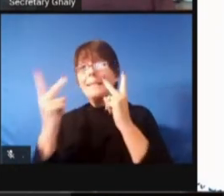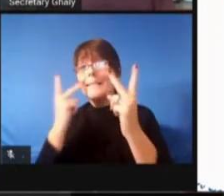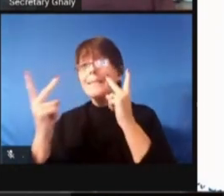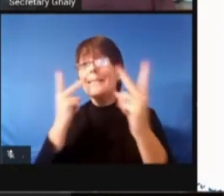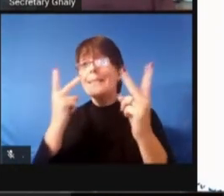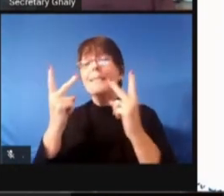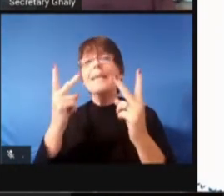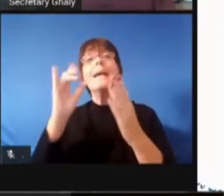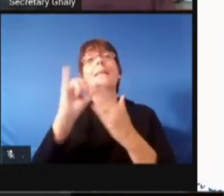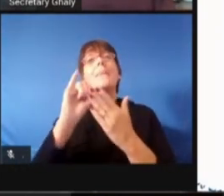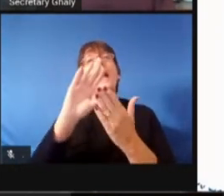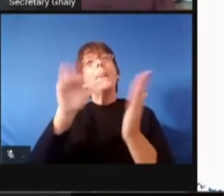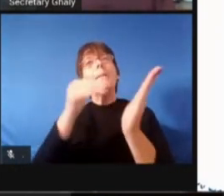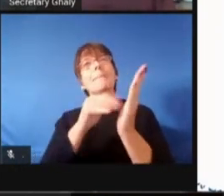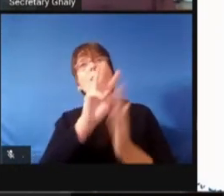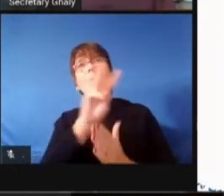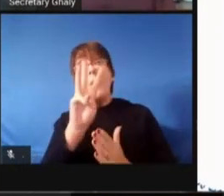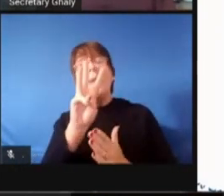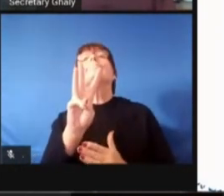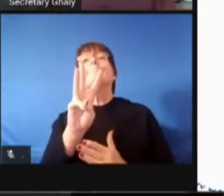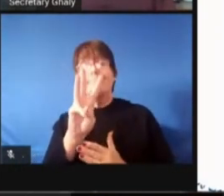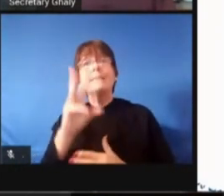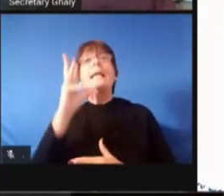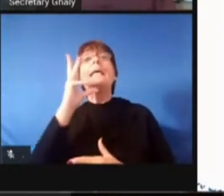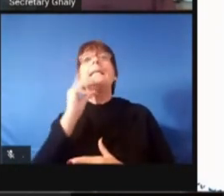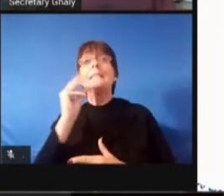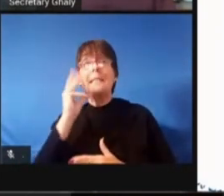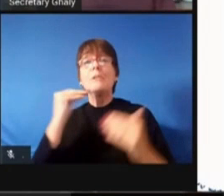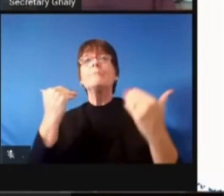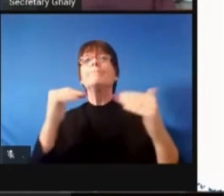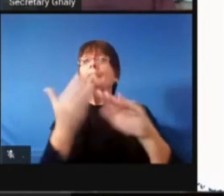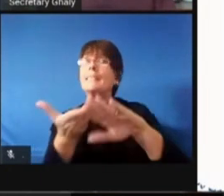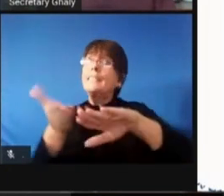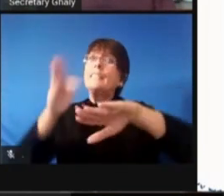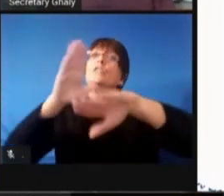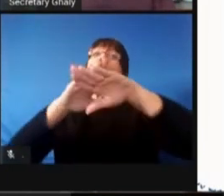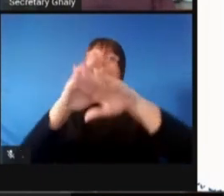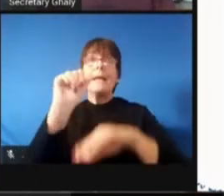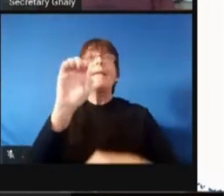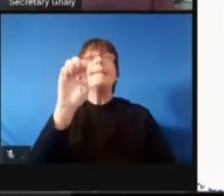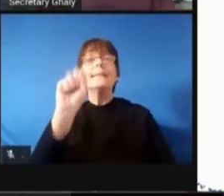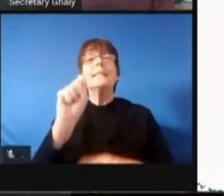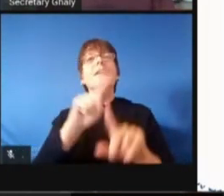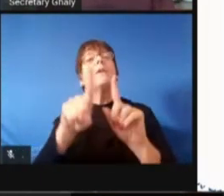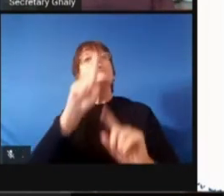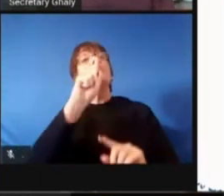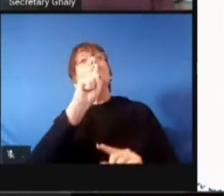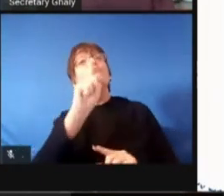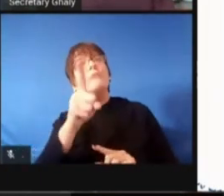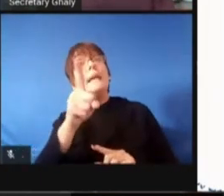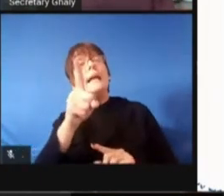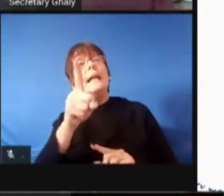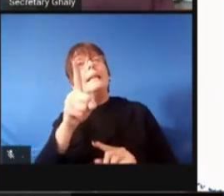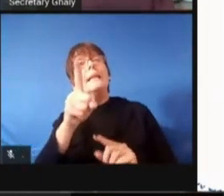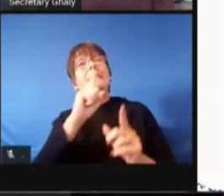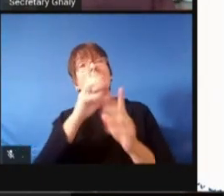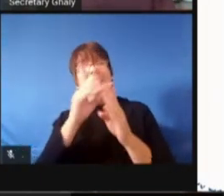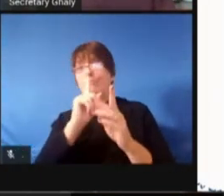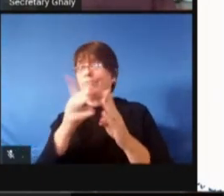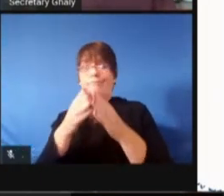WHO ARE ASYMPTOMATIC OR NOT AFFECTED AT ALL. WE SEE THE MIDWEST IS